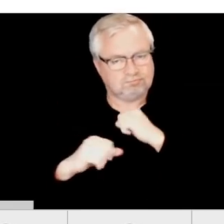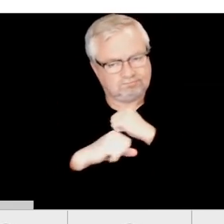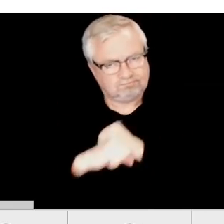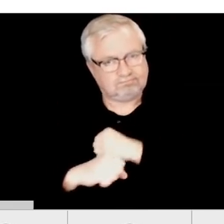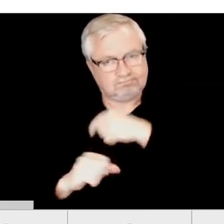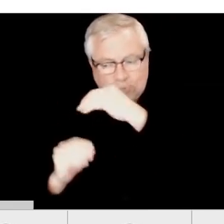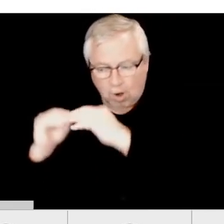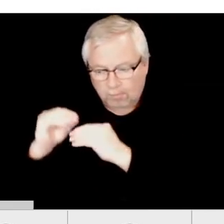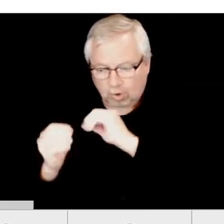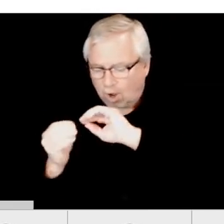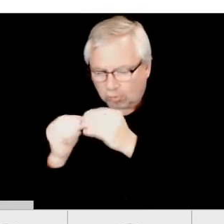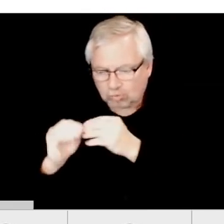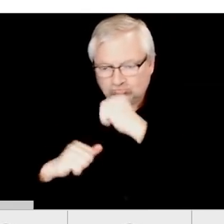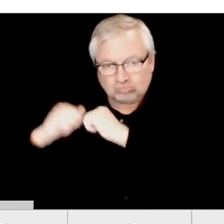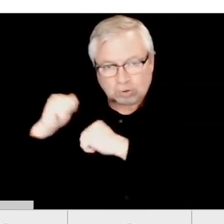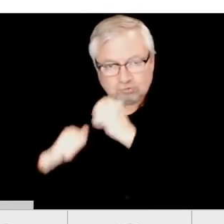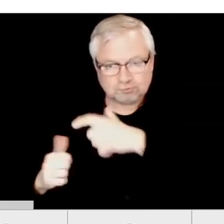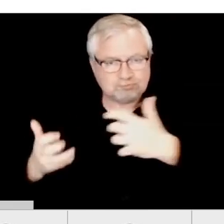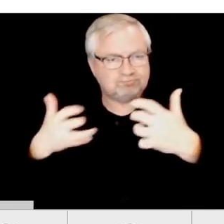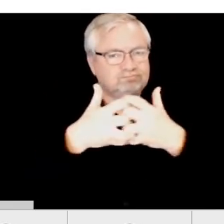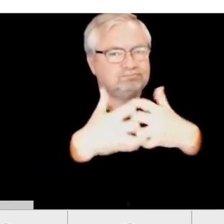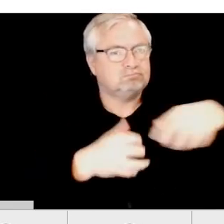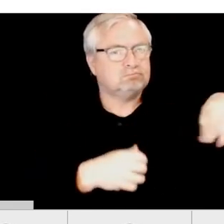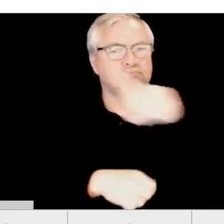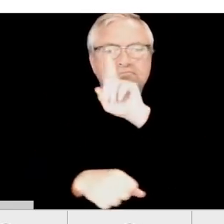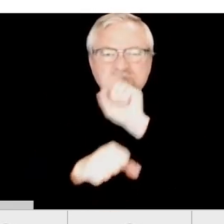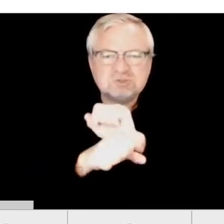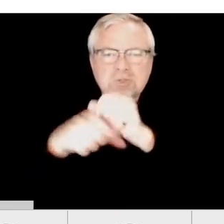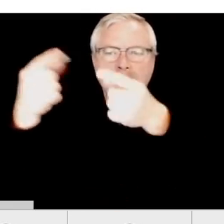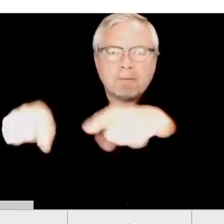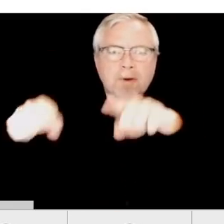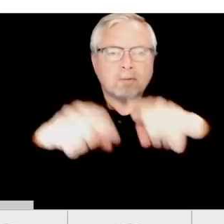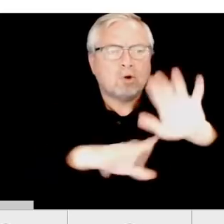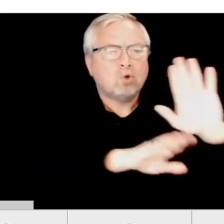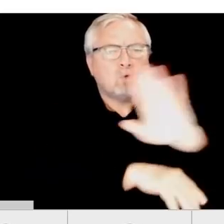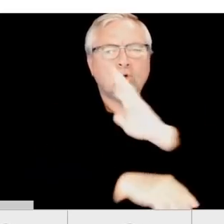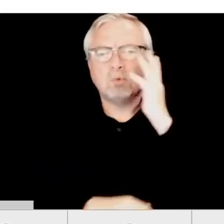understanding of how people experience the disease differentially.